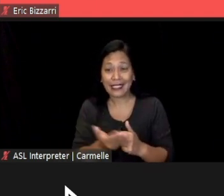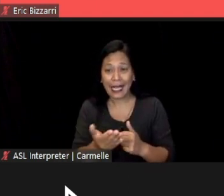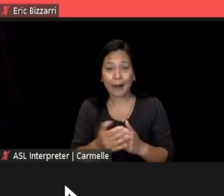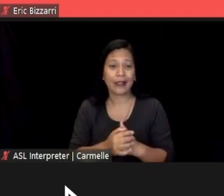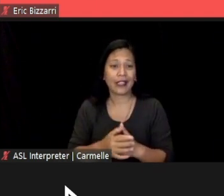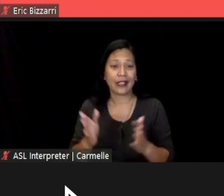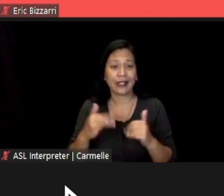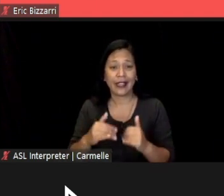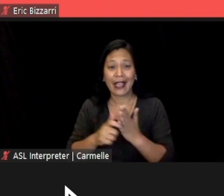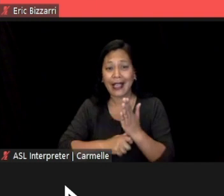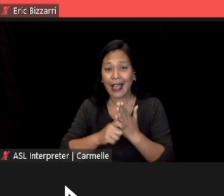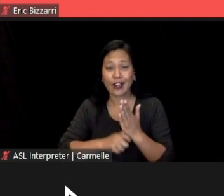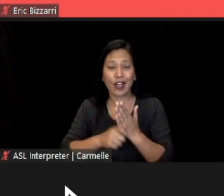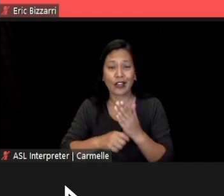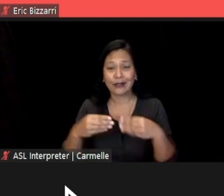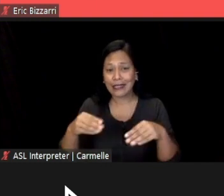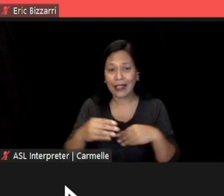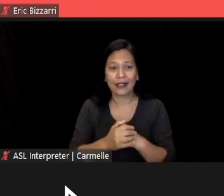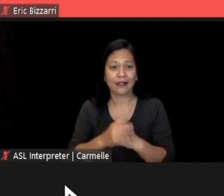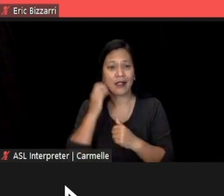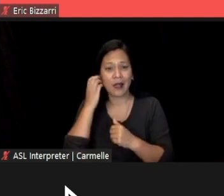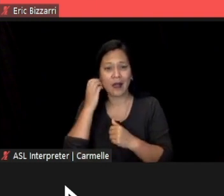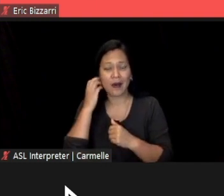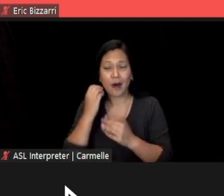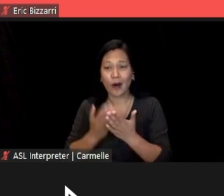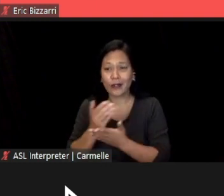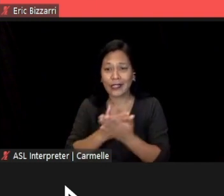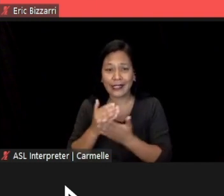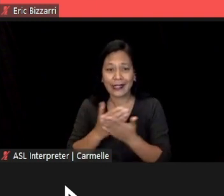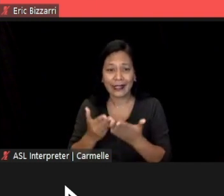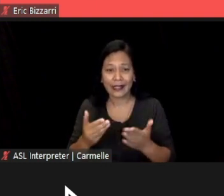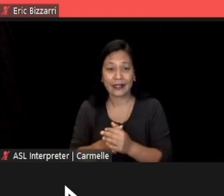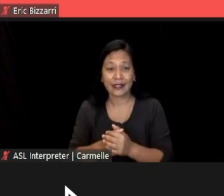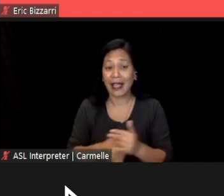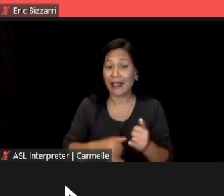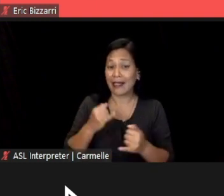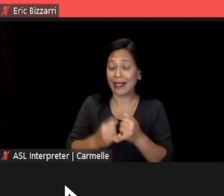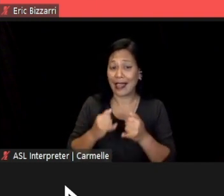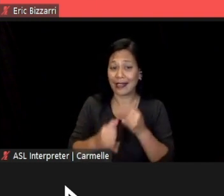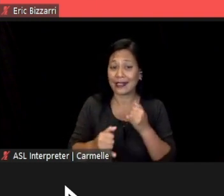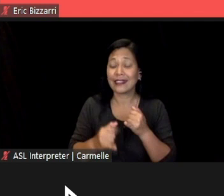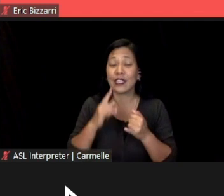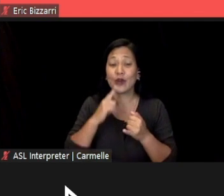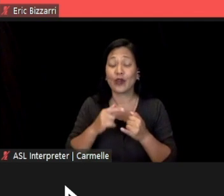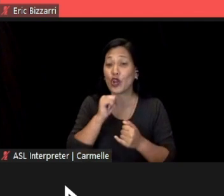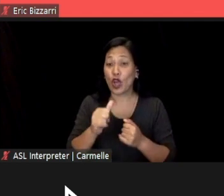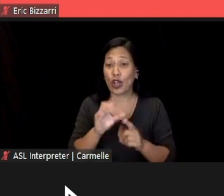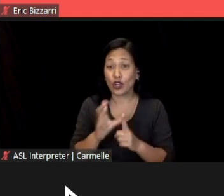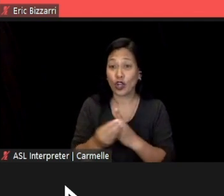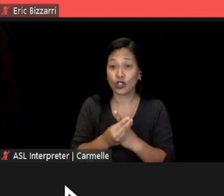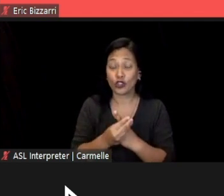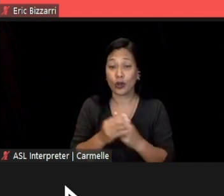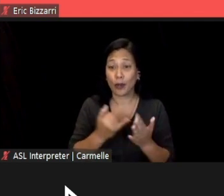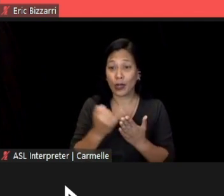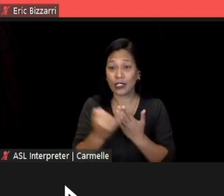And then this last one is this more, we've seen this in the last few years, the gamification of non-cultural projects.